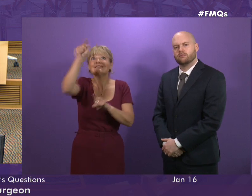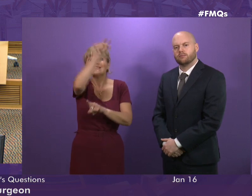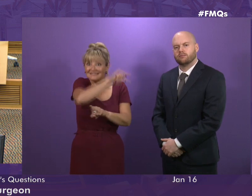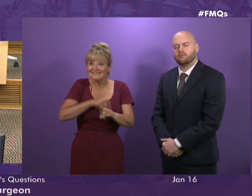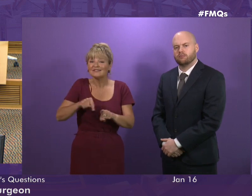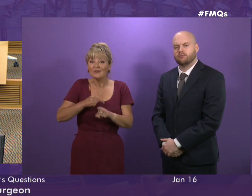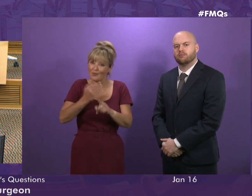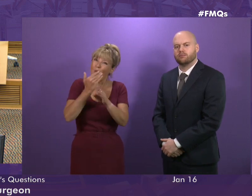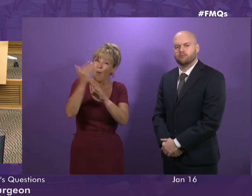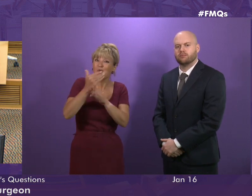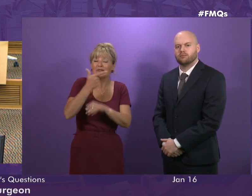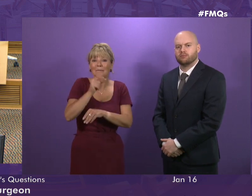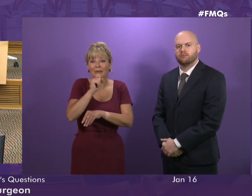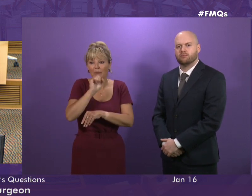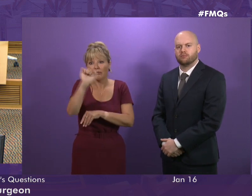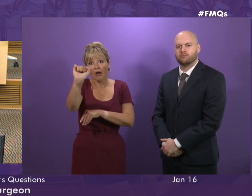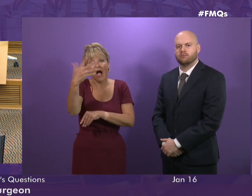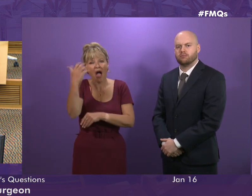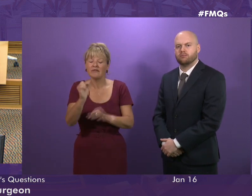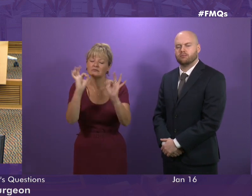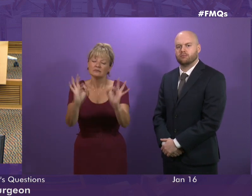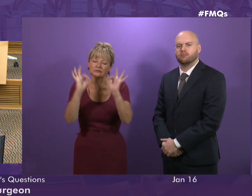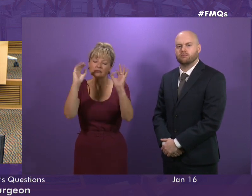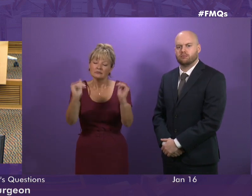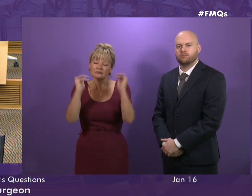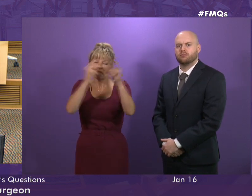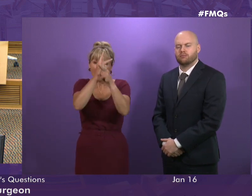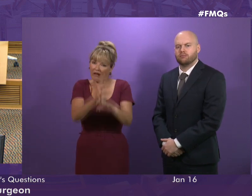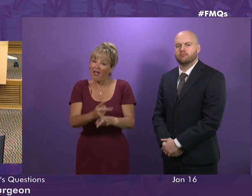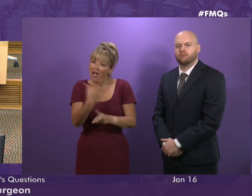care by dedicated members of staff, and I think that it is important that all of us